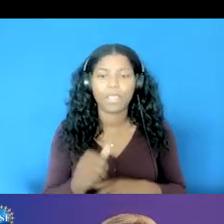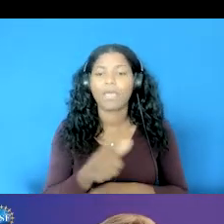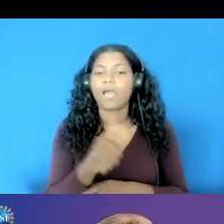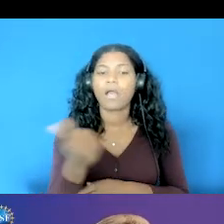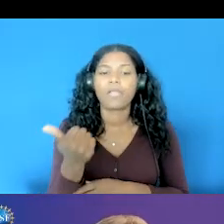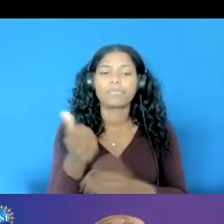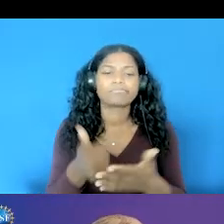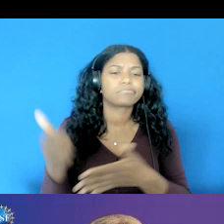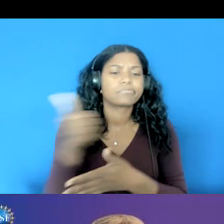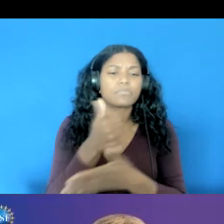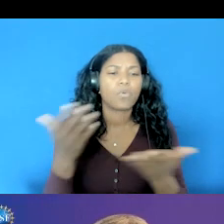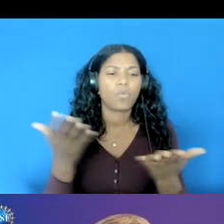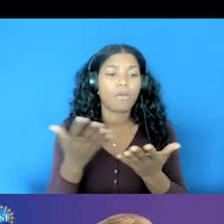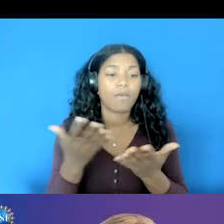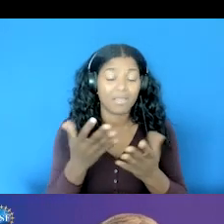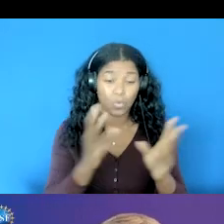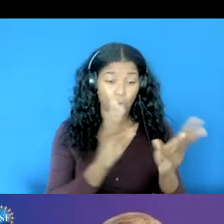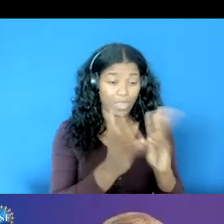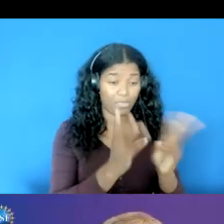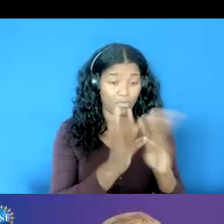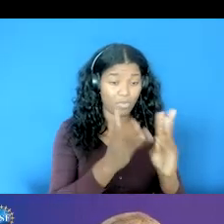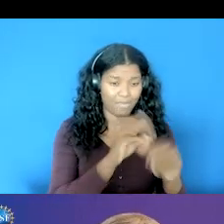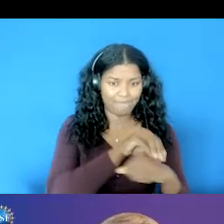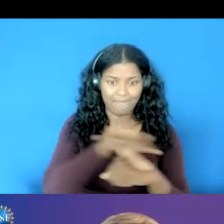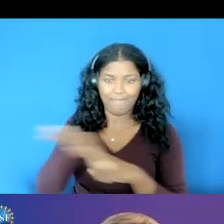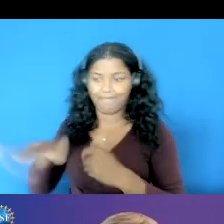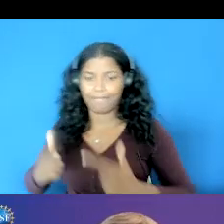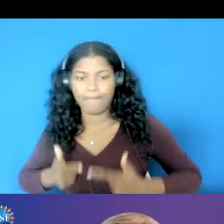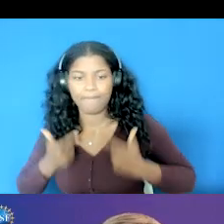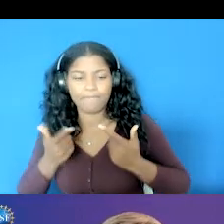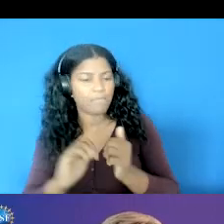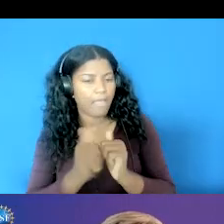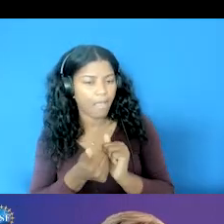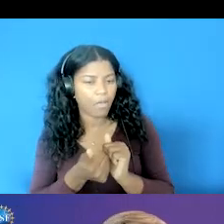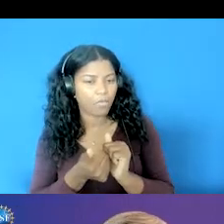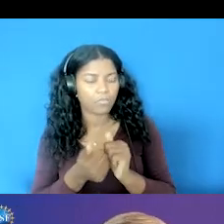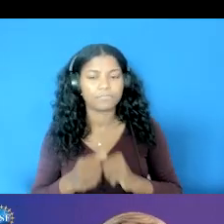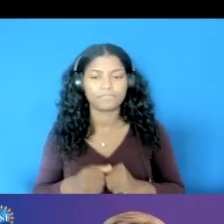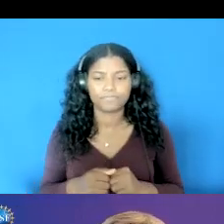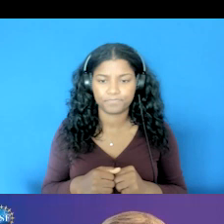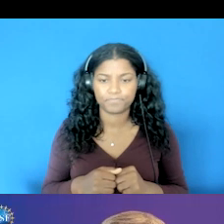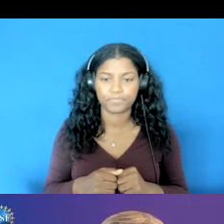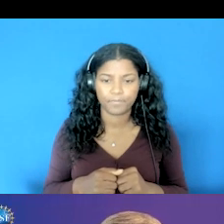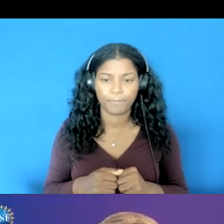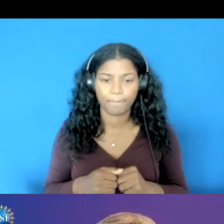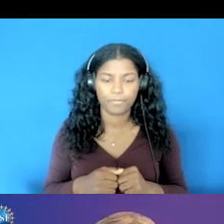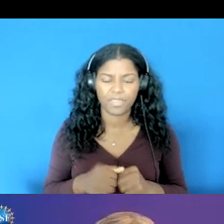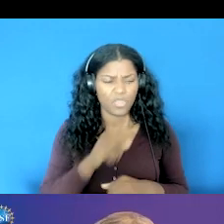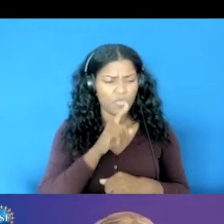How does the changing climate affect different forms of life? What mechanisms will enable adaptation and resilience?